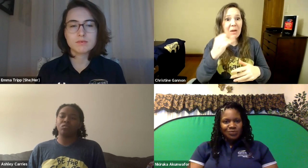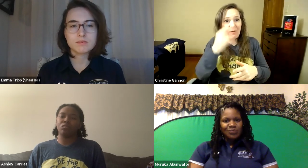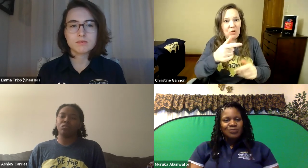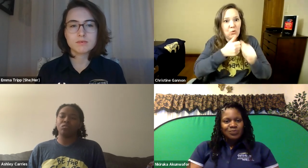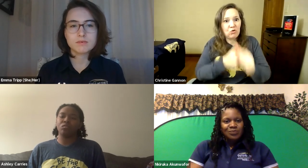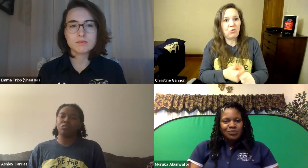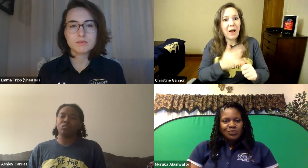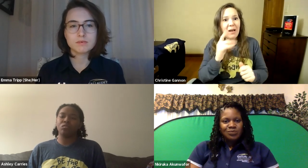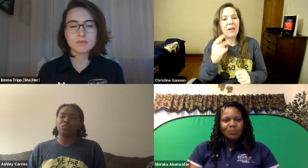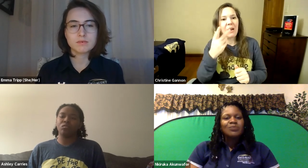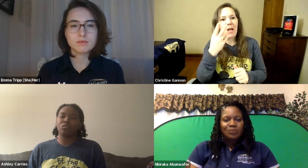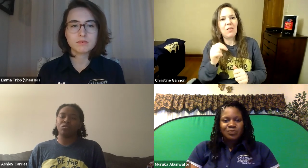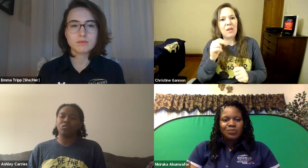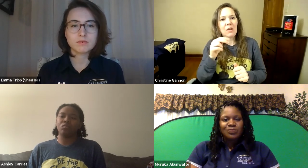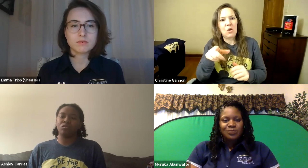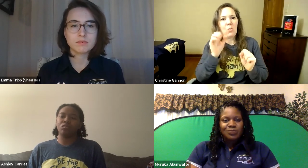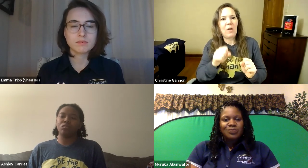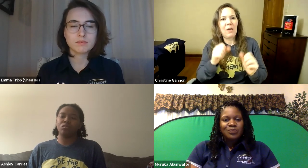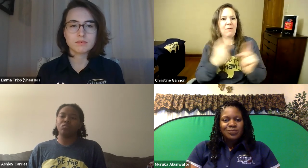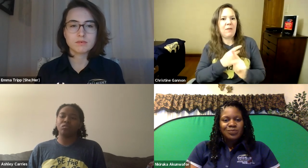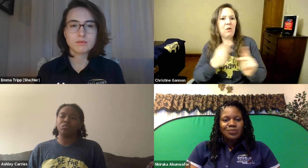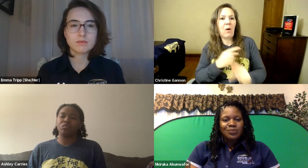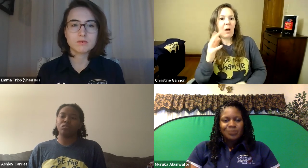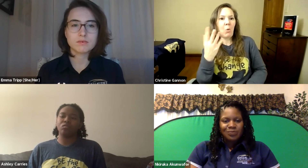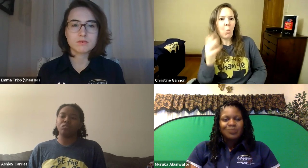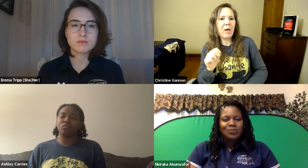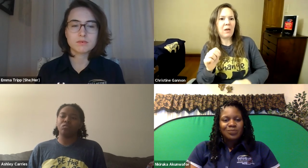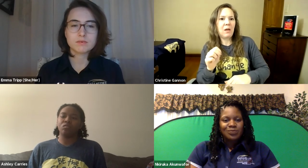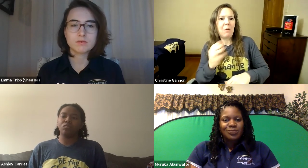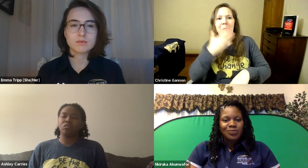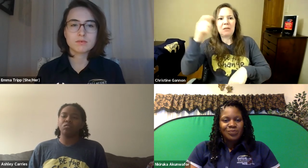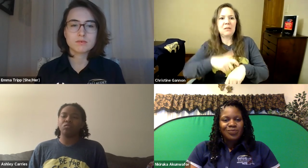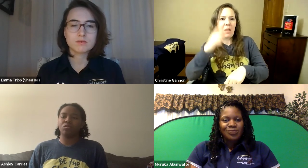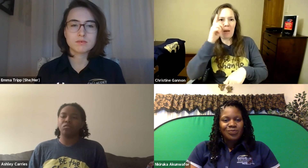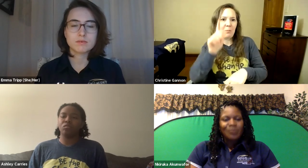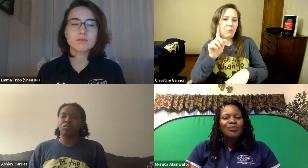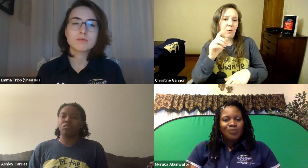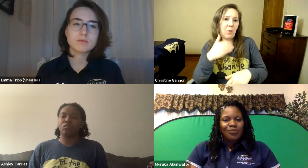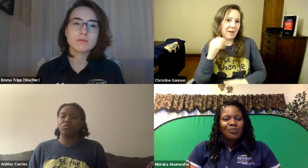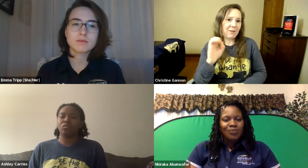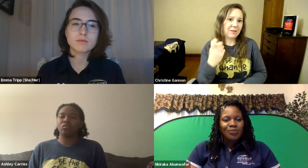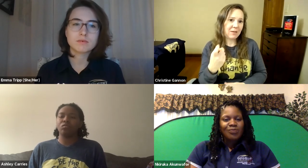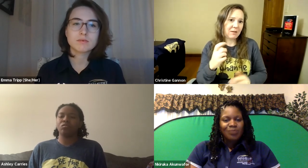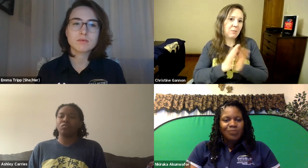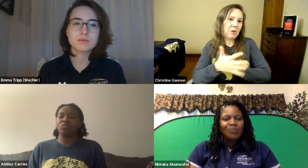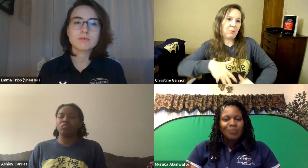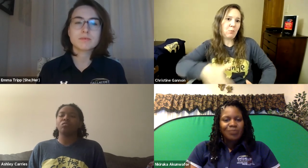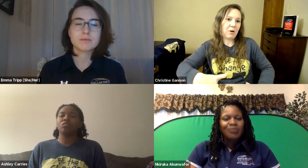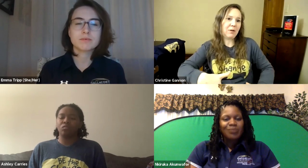If you track it, then you can figure out the best time to have sex to try to become pregnant.